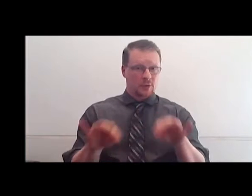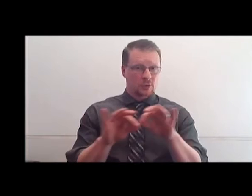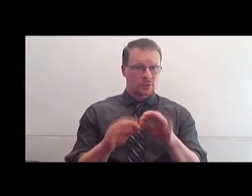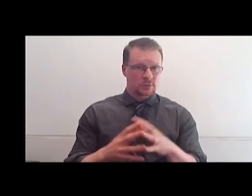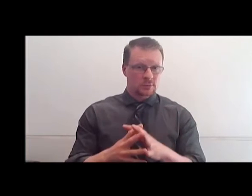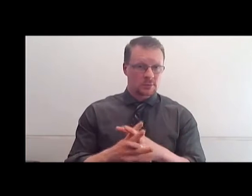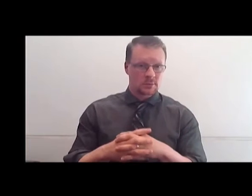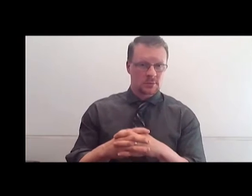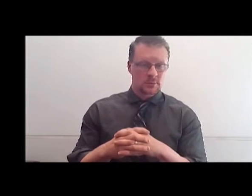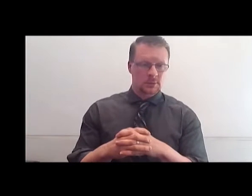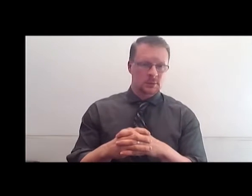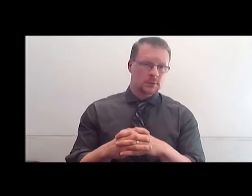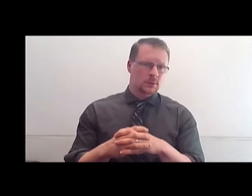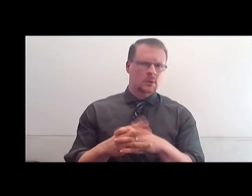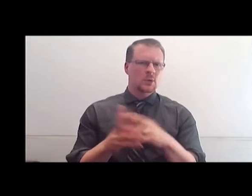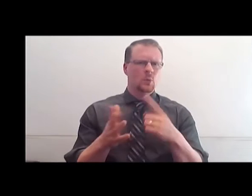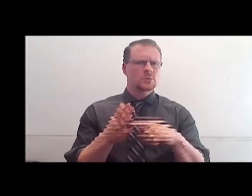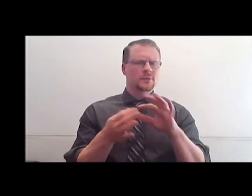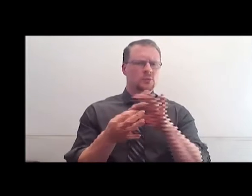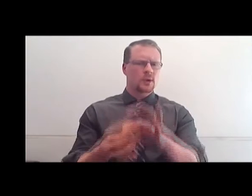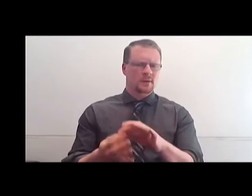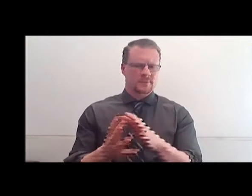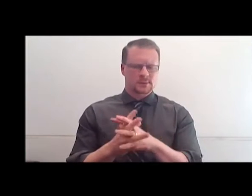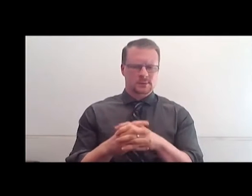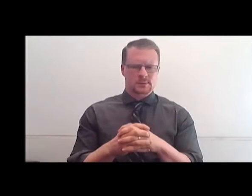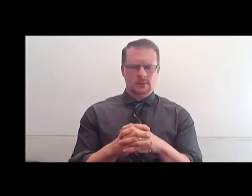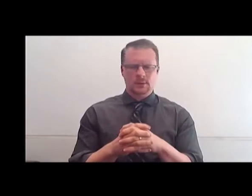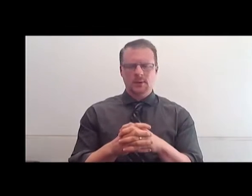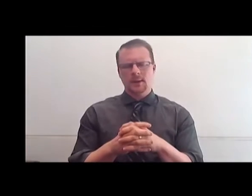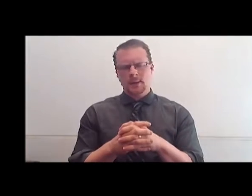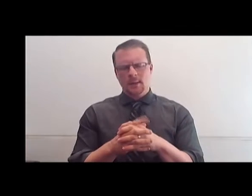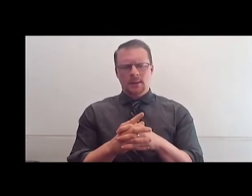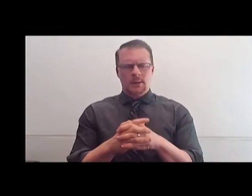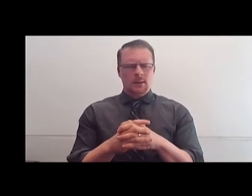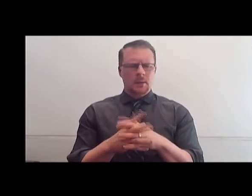So for cultural humility, does it matter? What's the relevance?